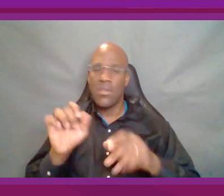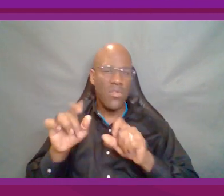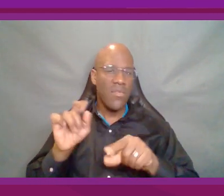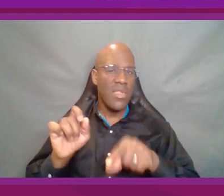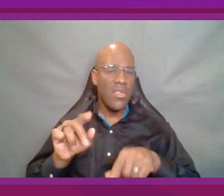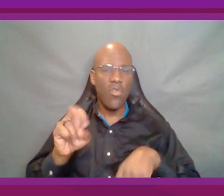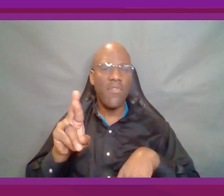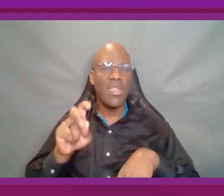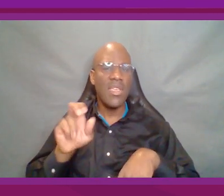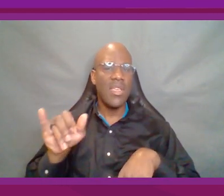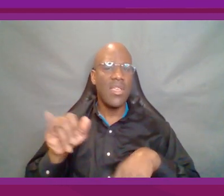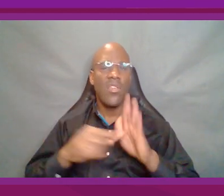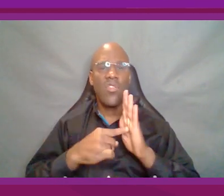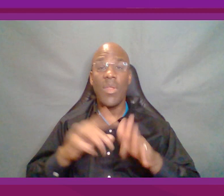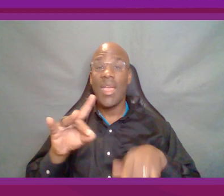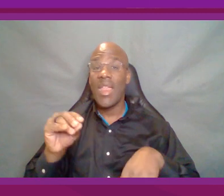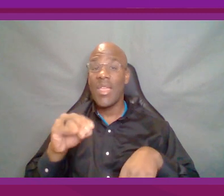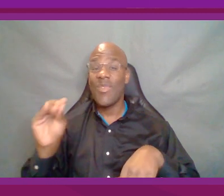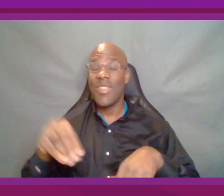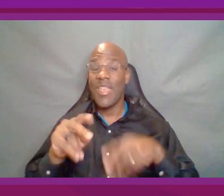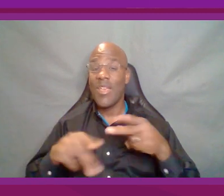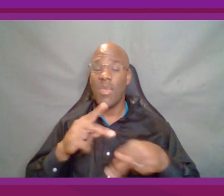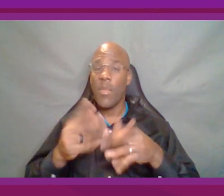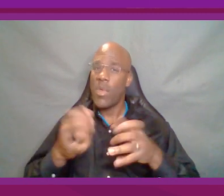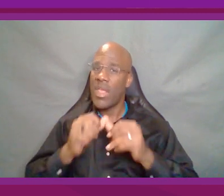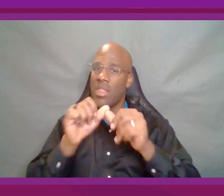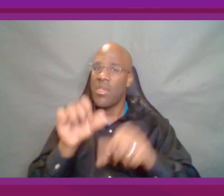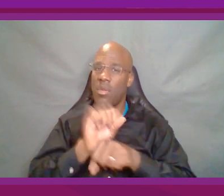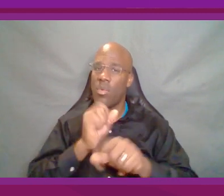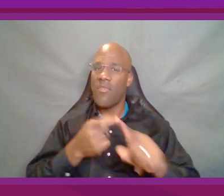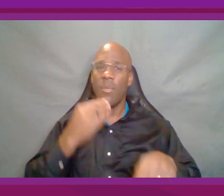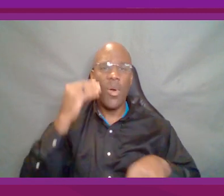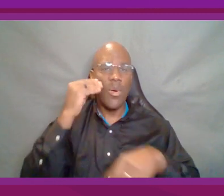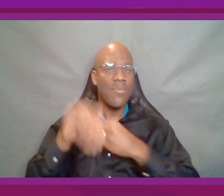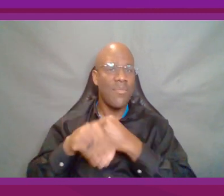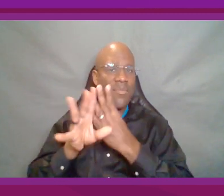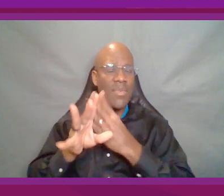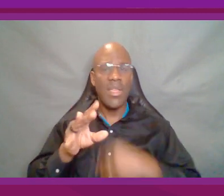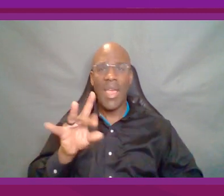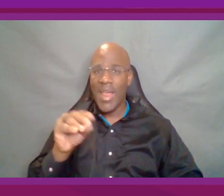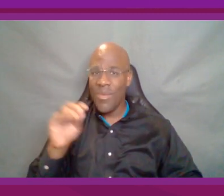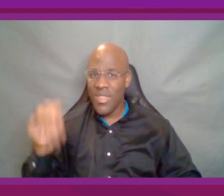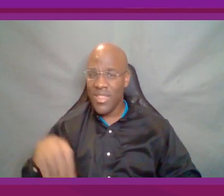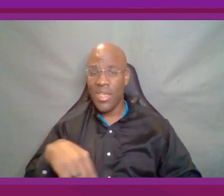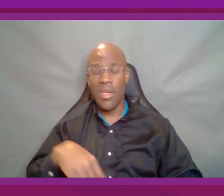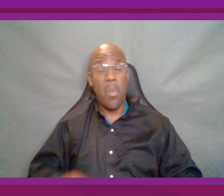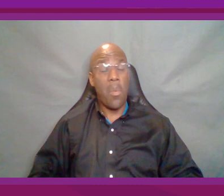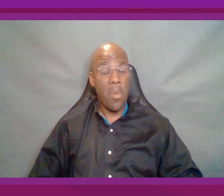studies showed that 80 percent of people wanted to continue to work from remotely from home and we need to start looking